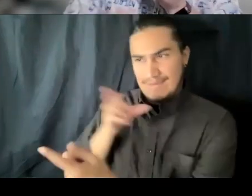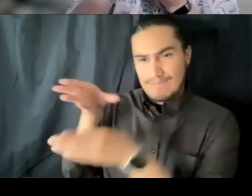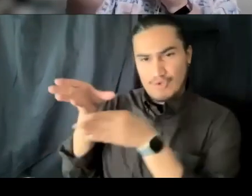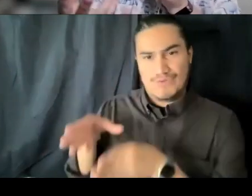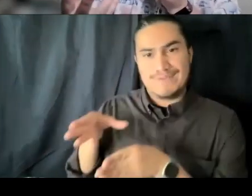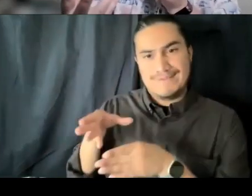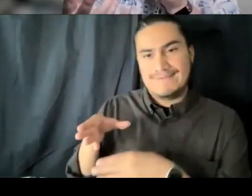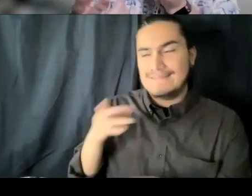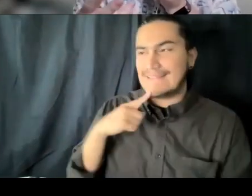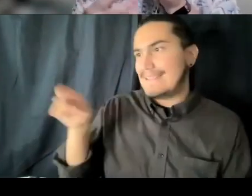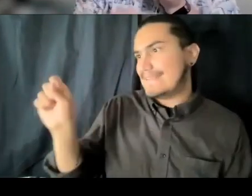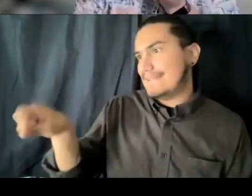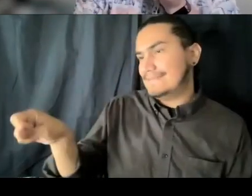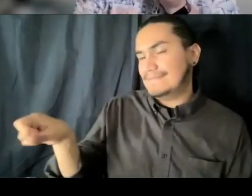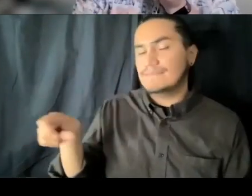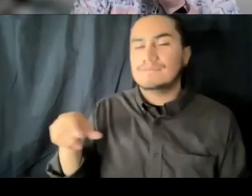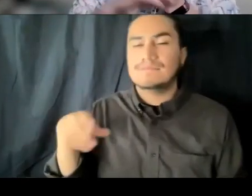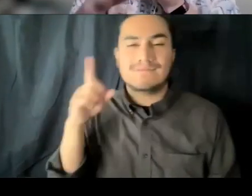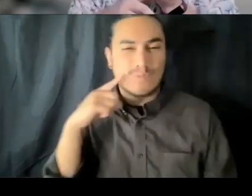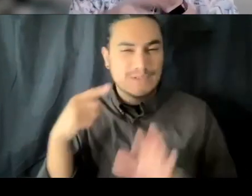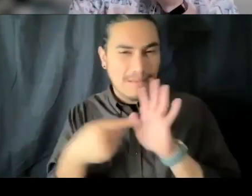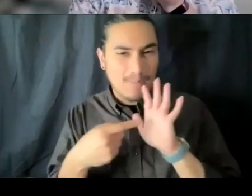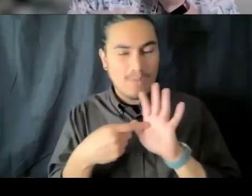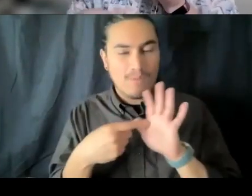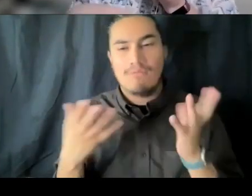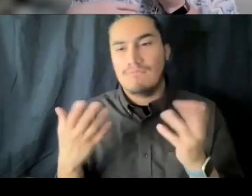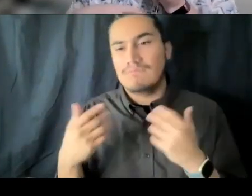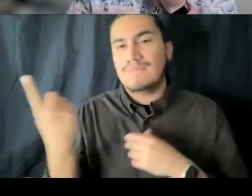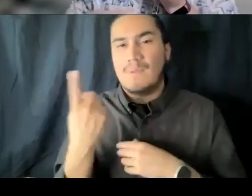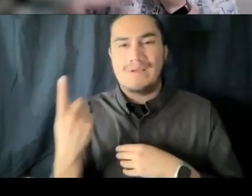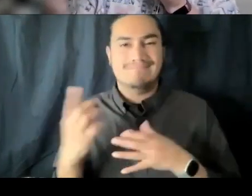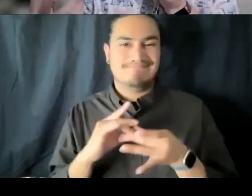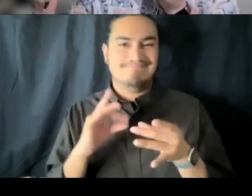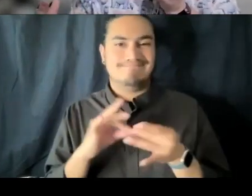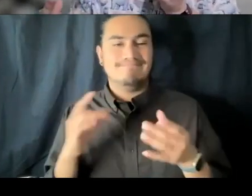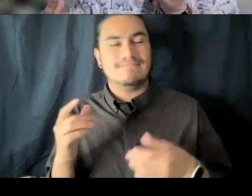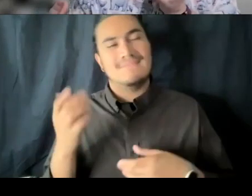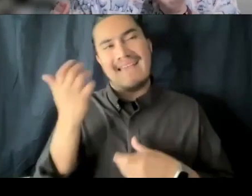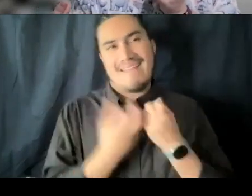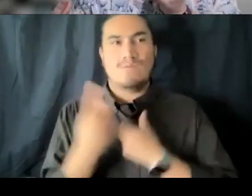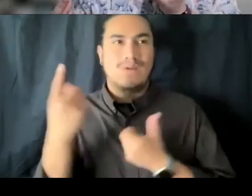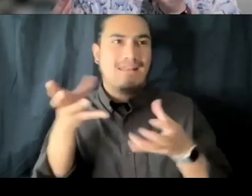In the example of somebody says something like, everyone hates me.